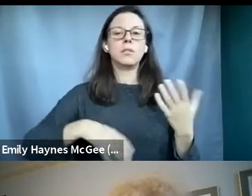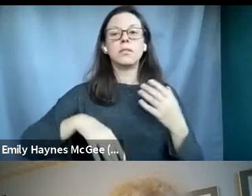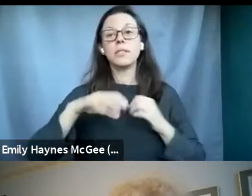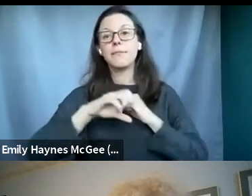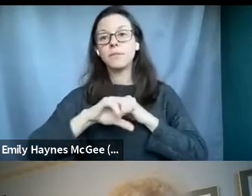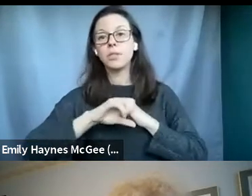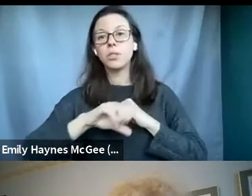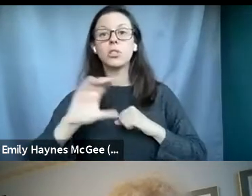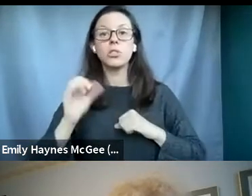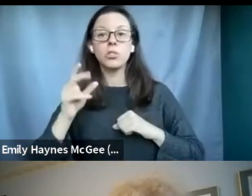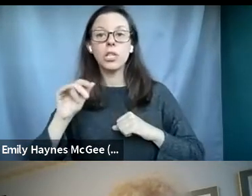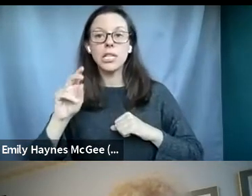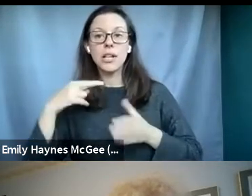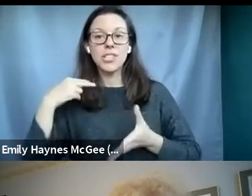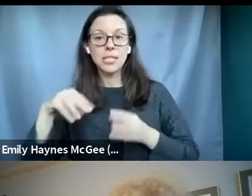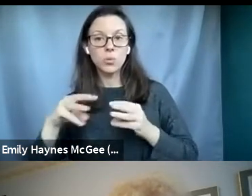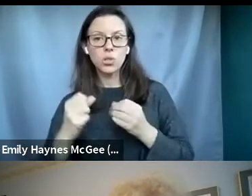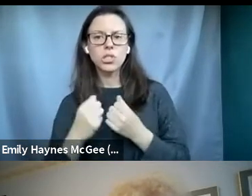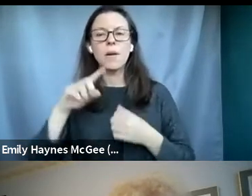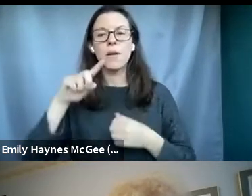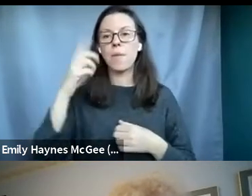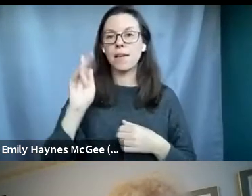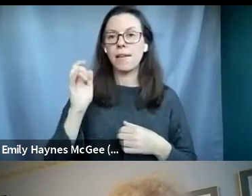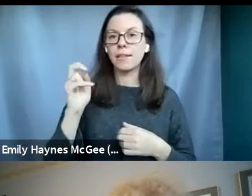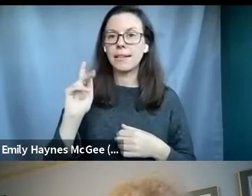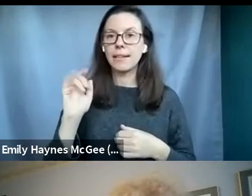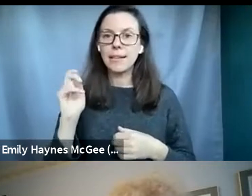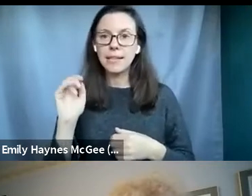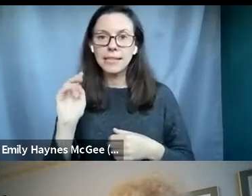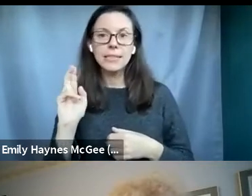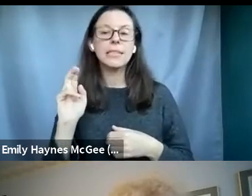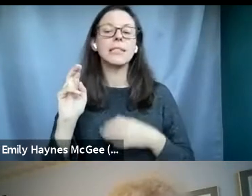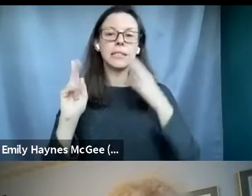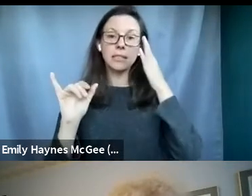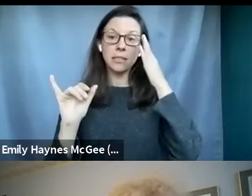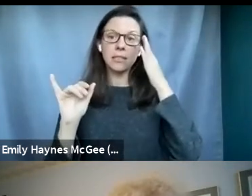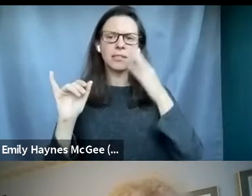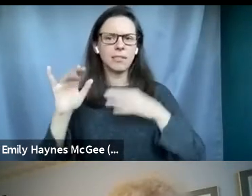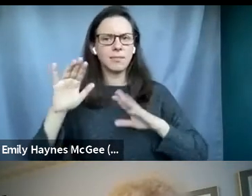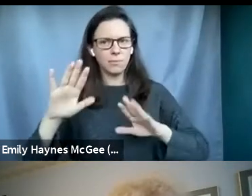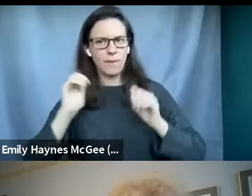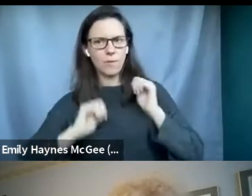We fair well and we open back up on Sunday and go from there with the showcase, Black